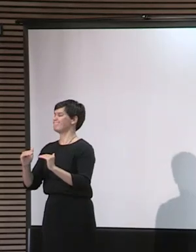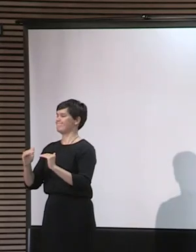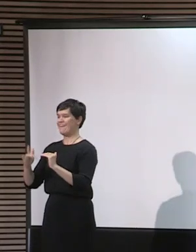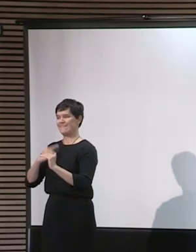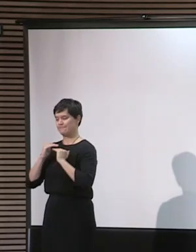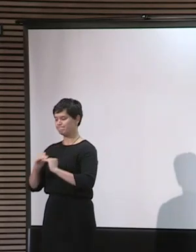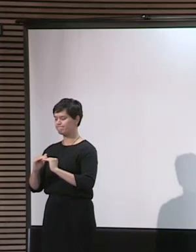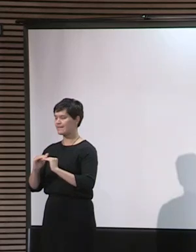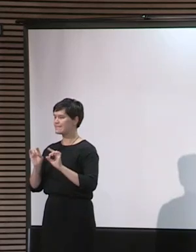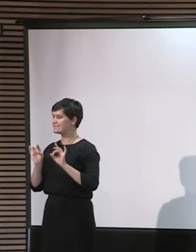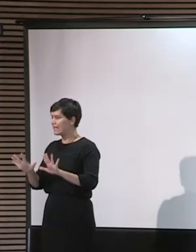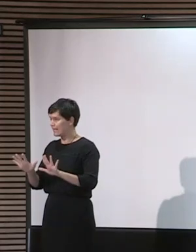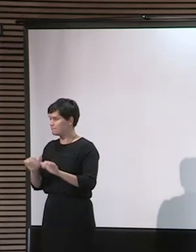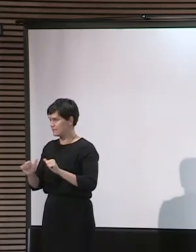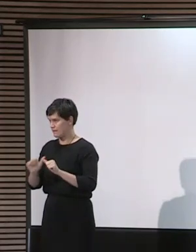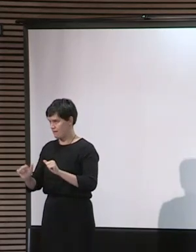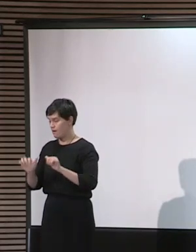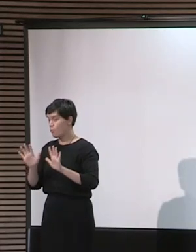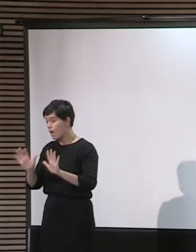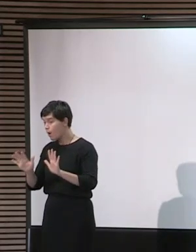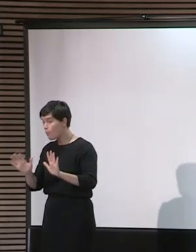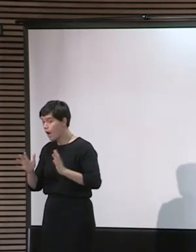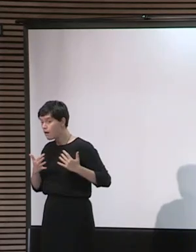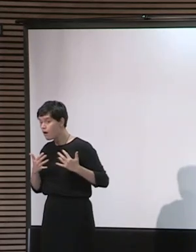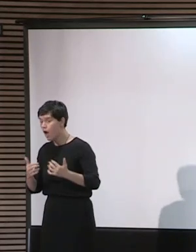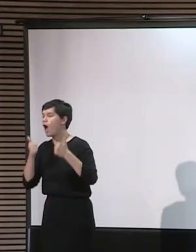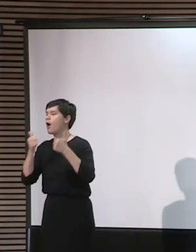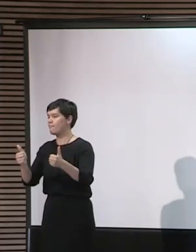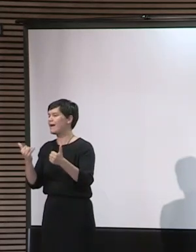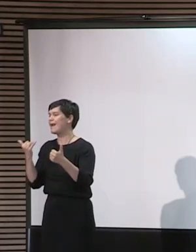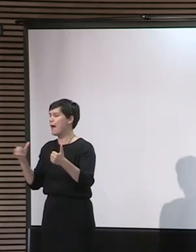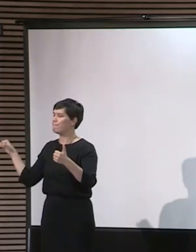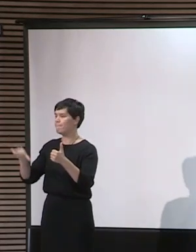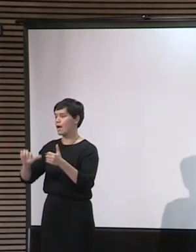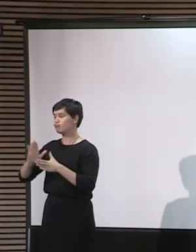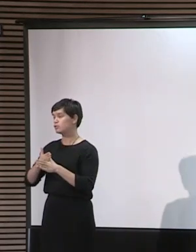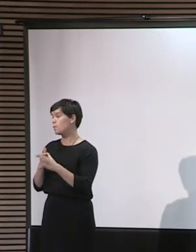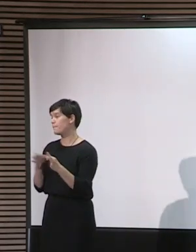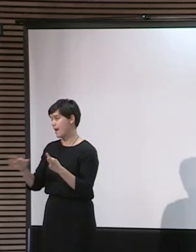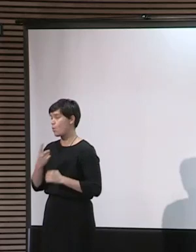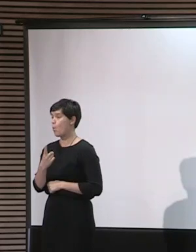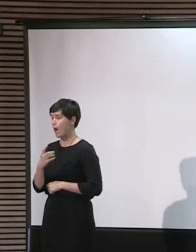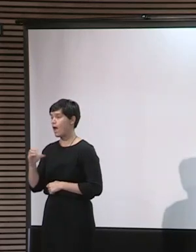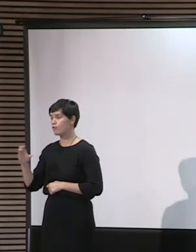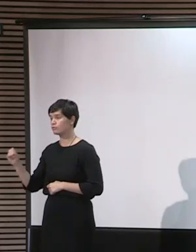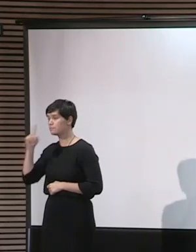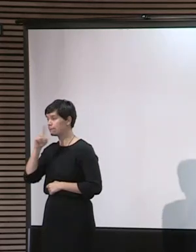felt we were in a position to advise that we could go right to the full extent of Alert Level 2, which is a group size